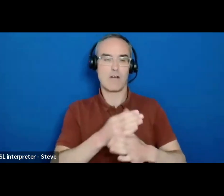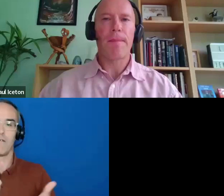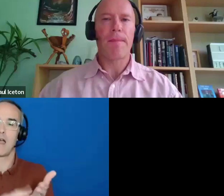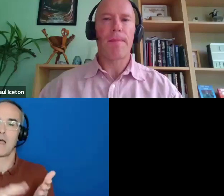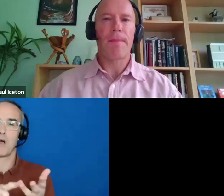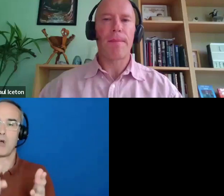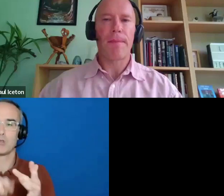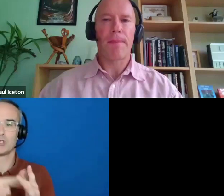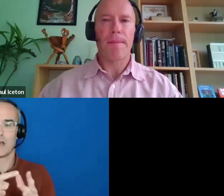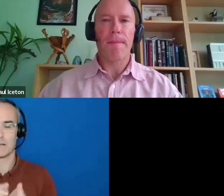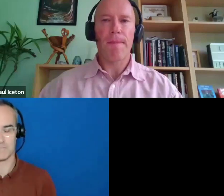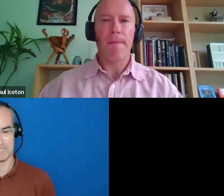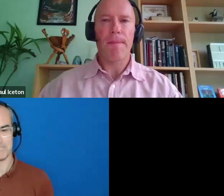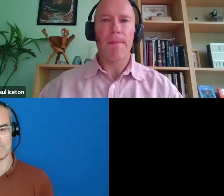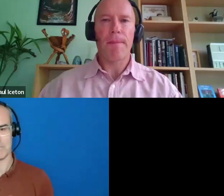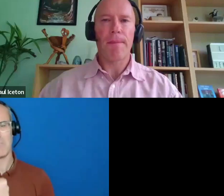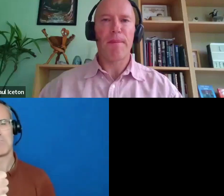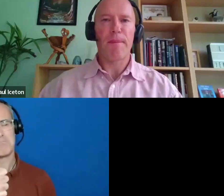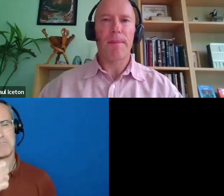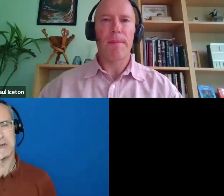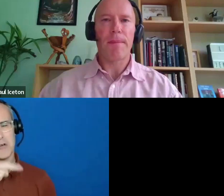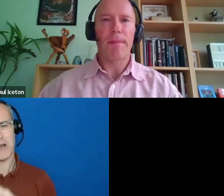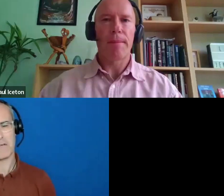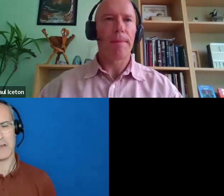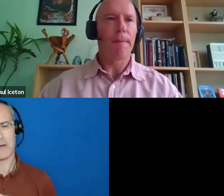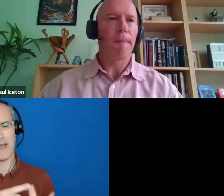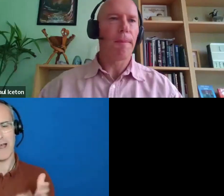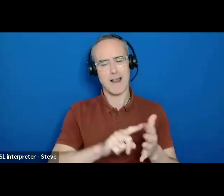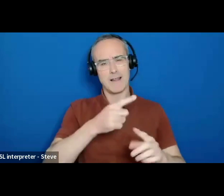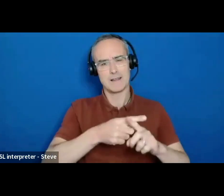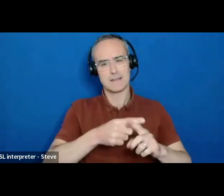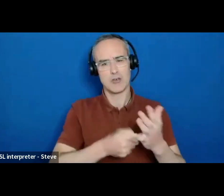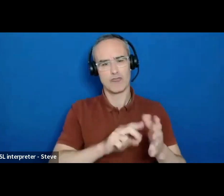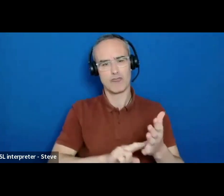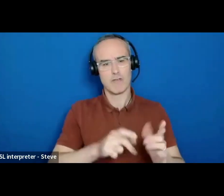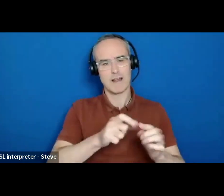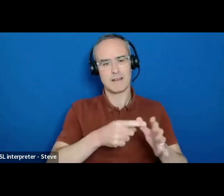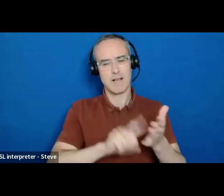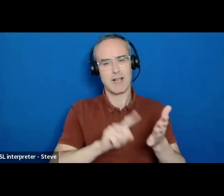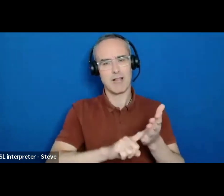Alex: Good afternoon, everybody. My name's Alex Randall. I am a white man,